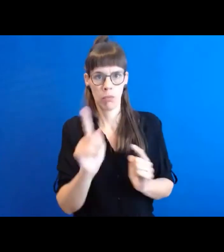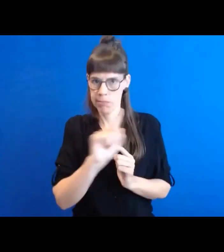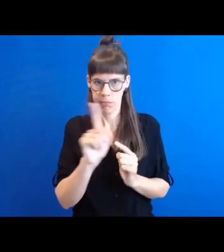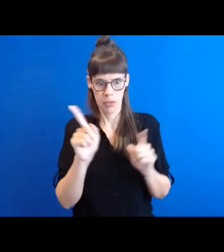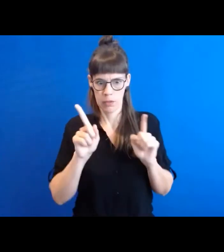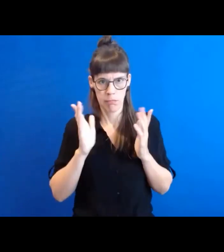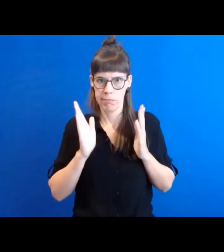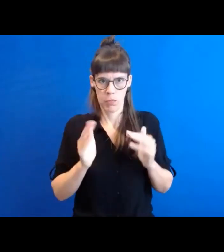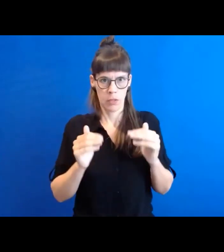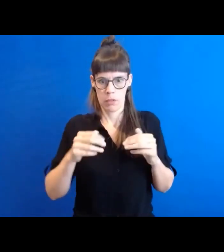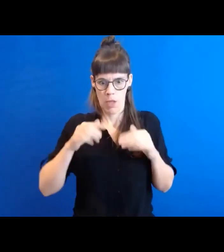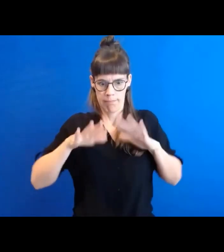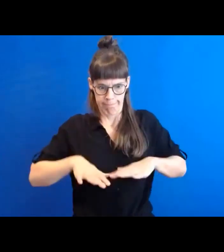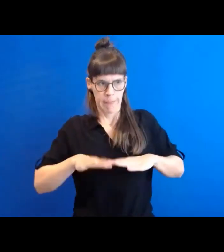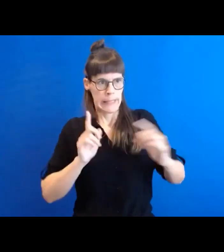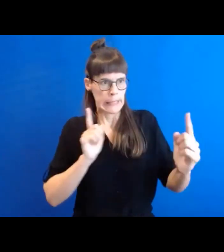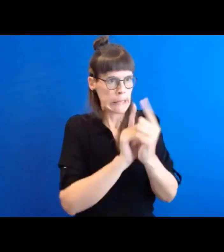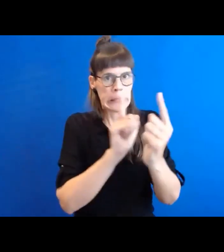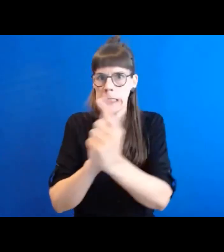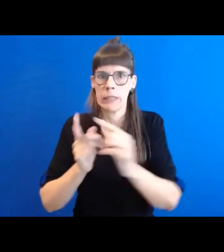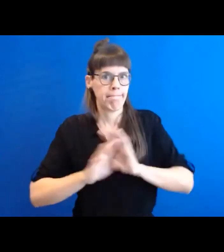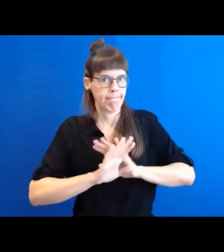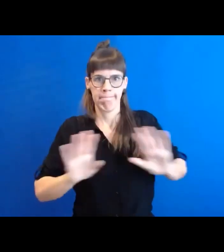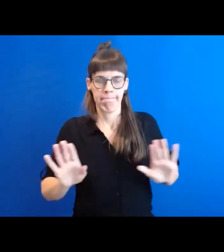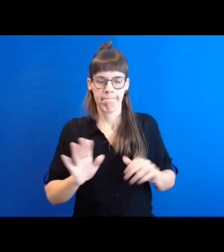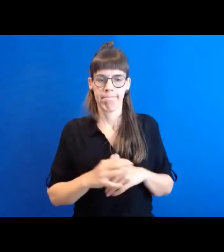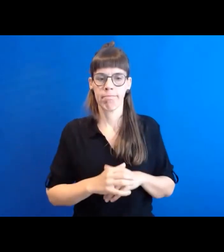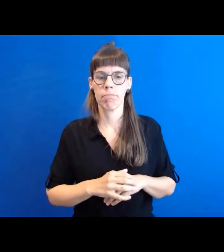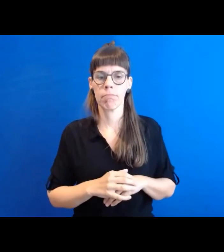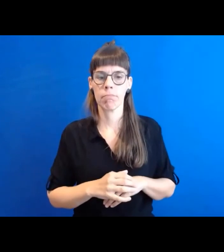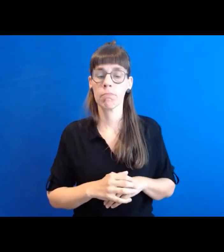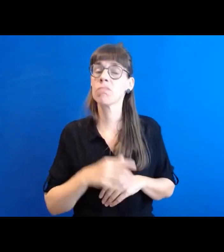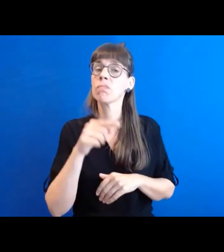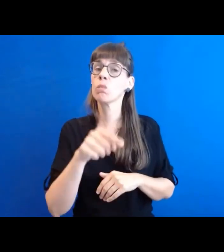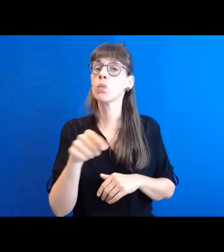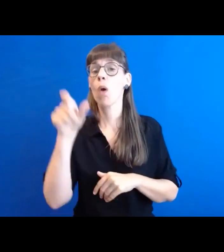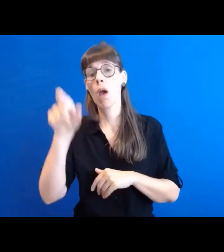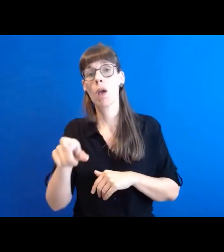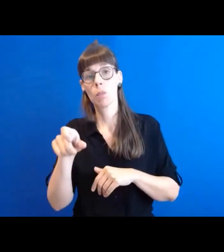that you can no the have enough contact with people